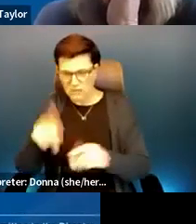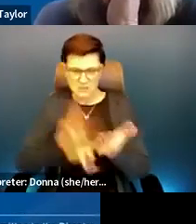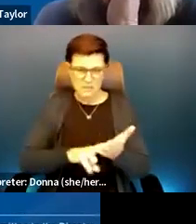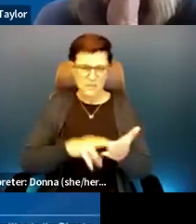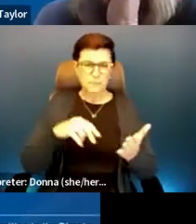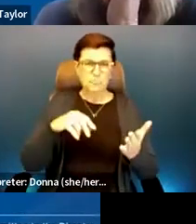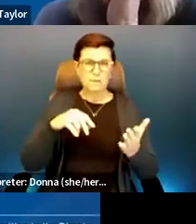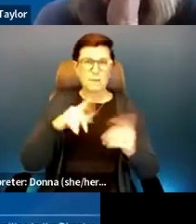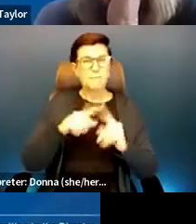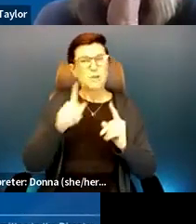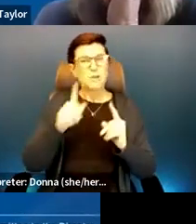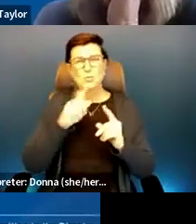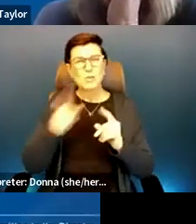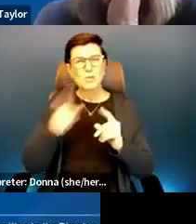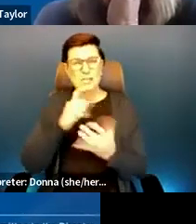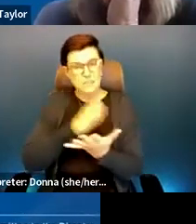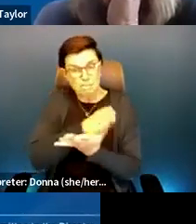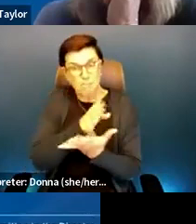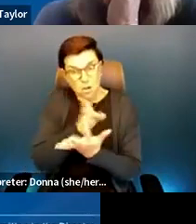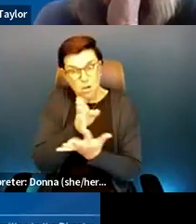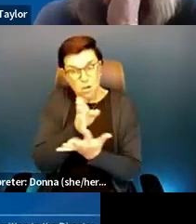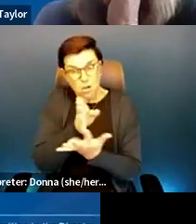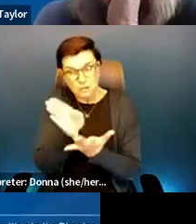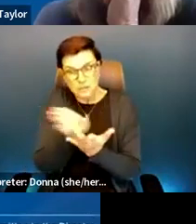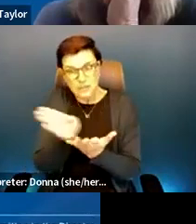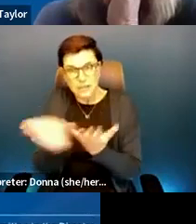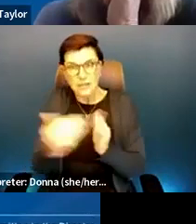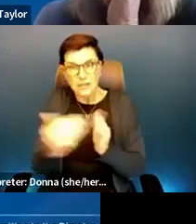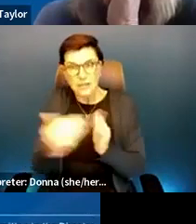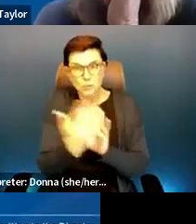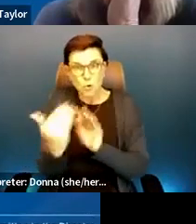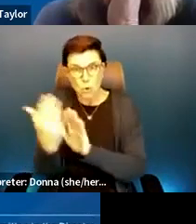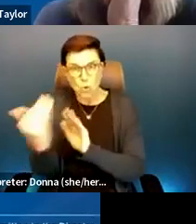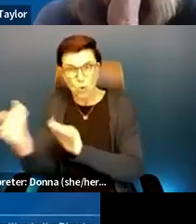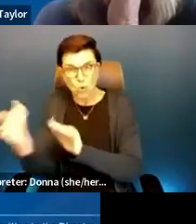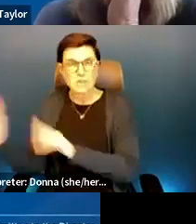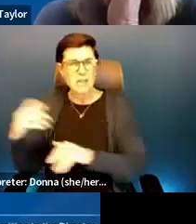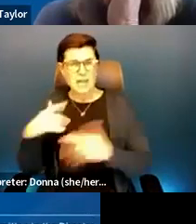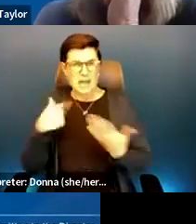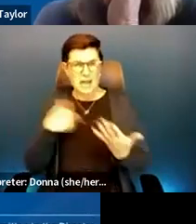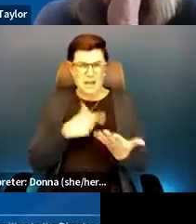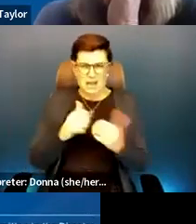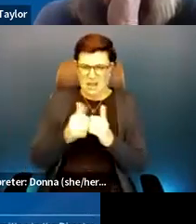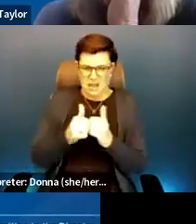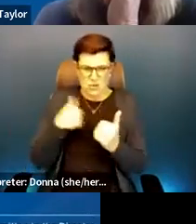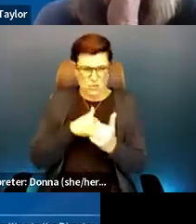It is really a multi-pronged approach and looking to make sure that how we are planning, implementing